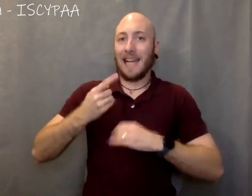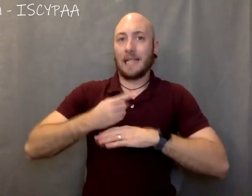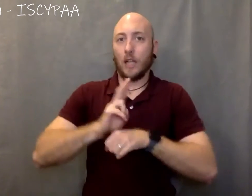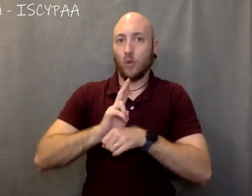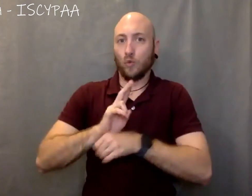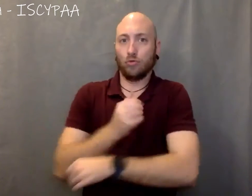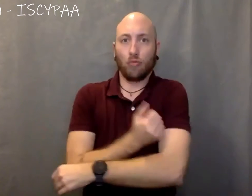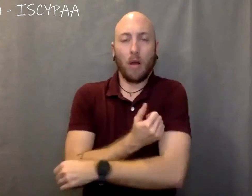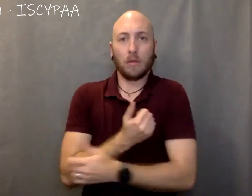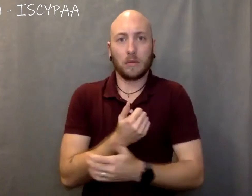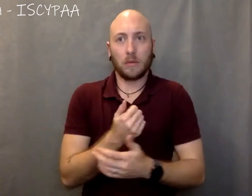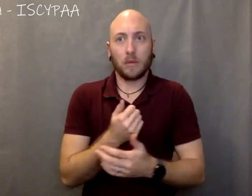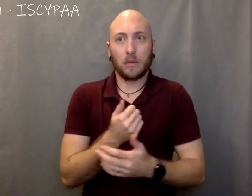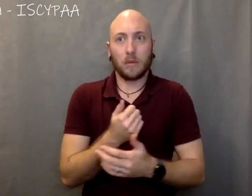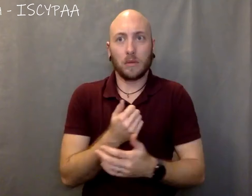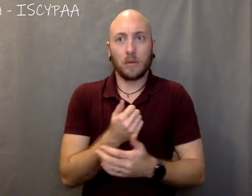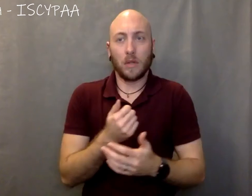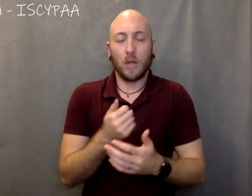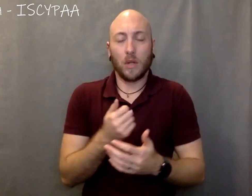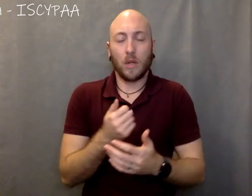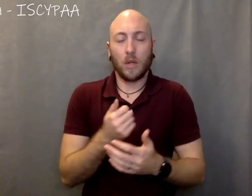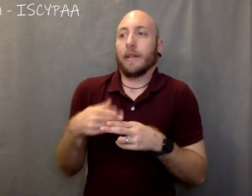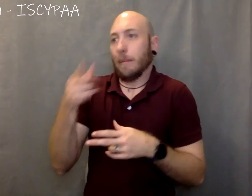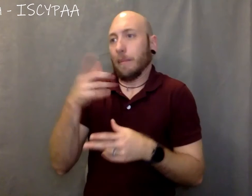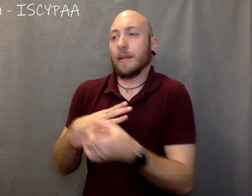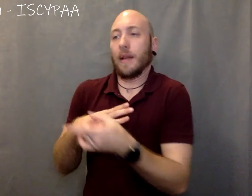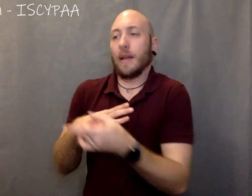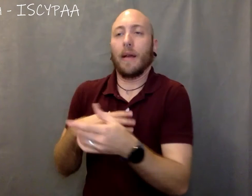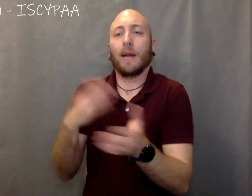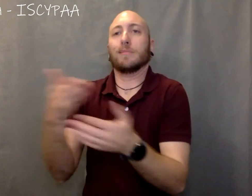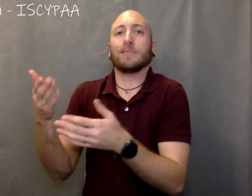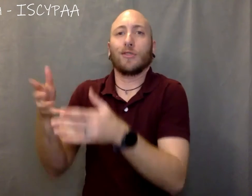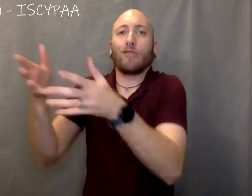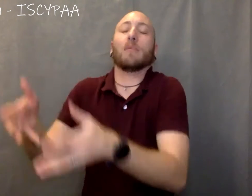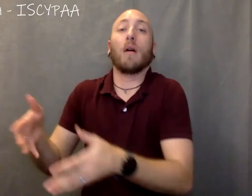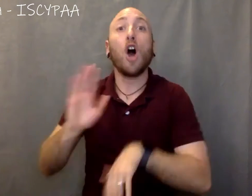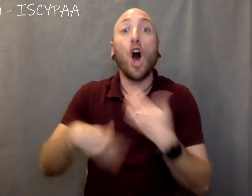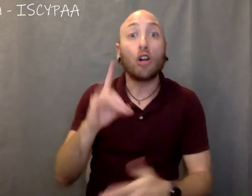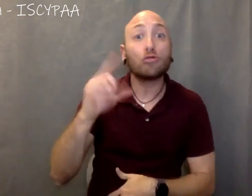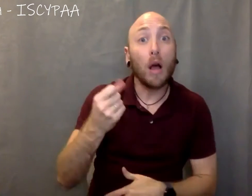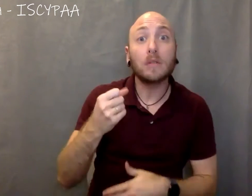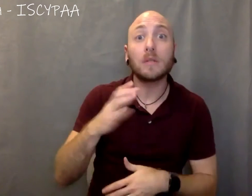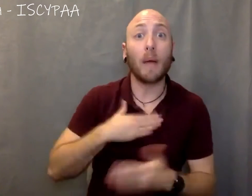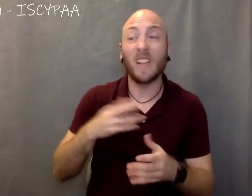whatever the fuck his name was I dropped him off and I gave him all my paraphernalia and my drugs and I ran straight to a meeting and I've been there ever since.